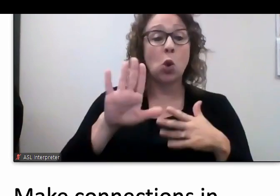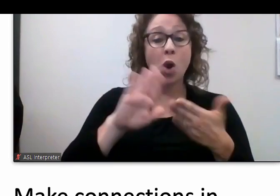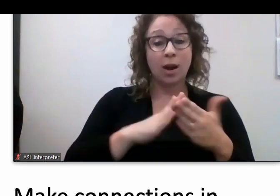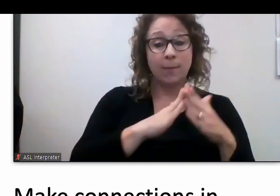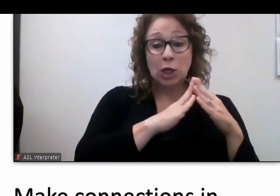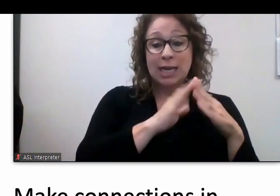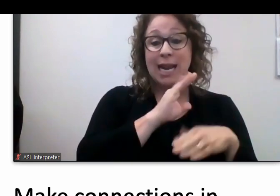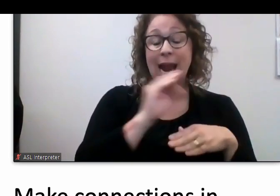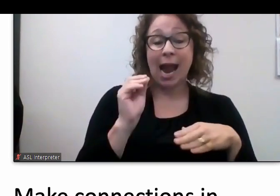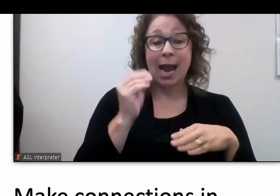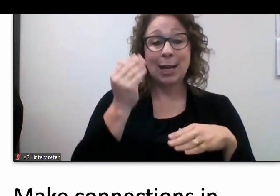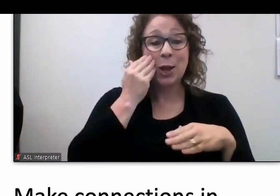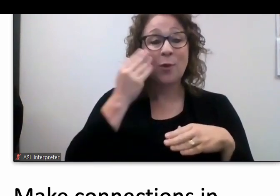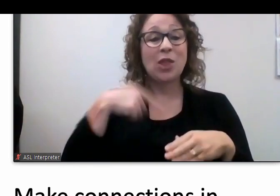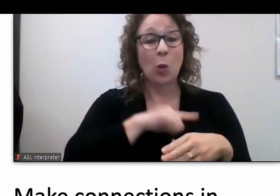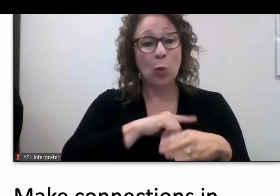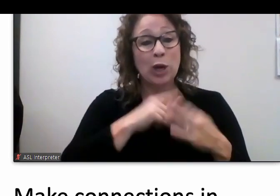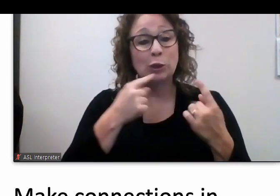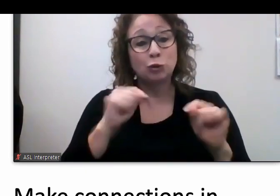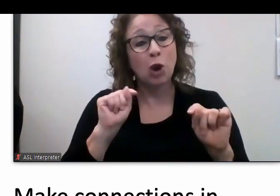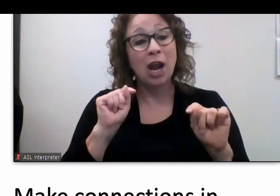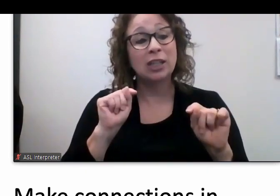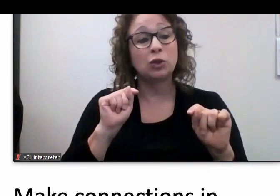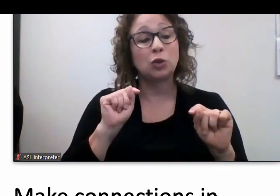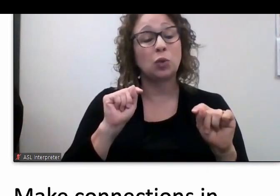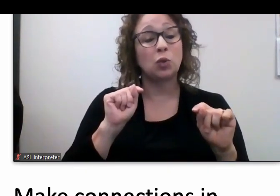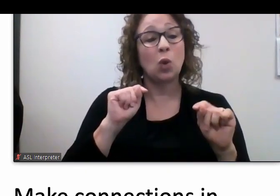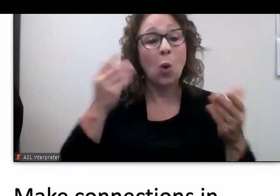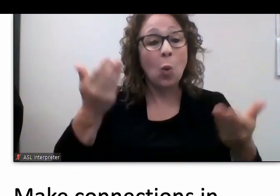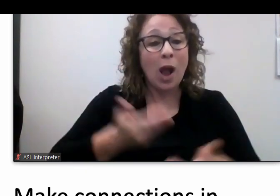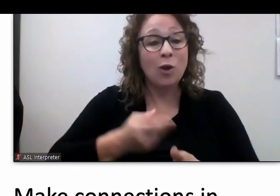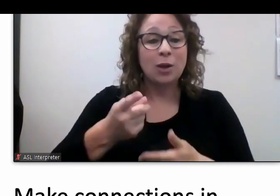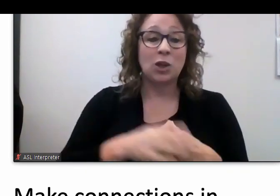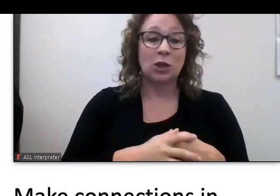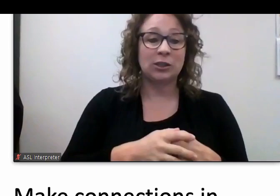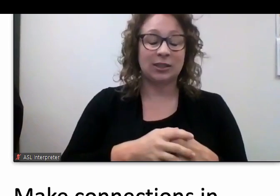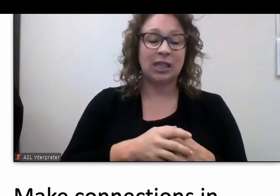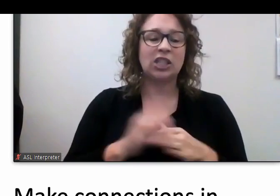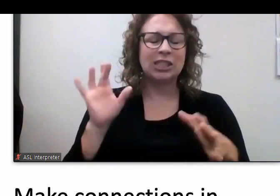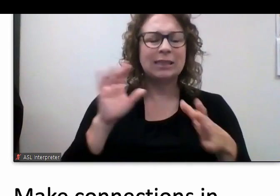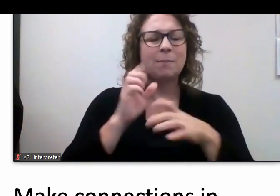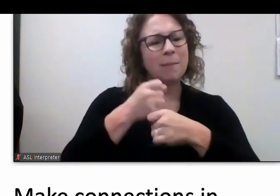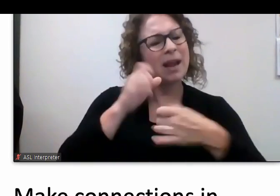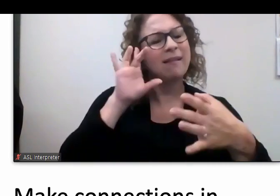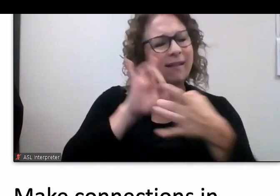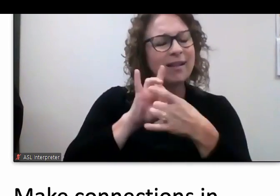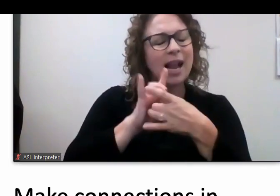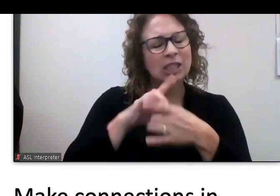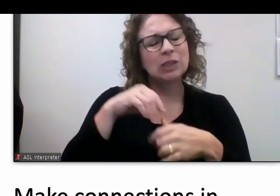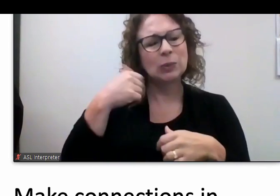and know that we're trying to welcome you." So just those connections.